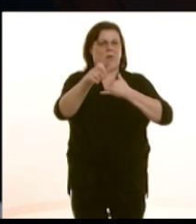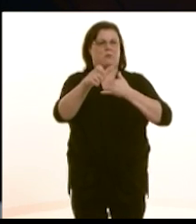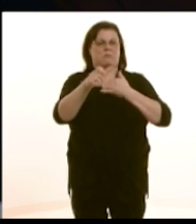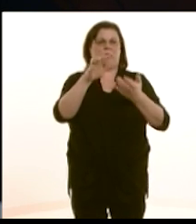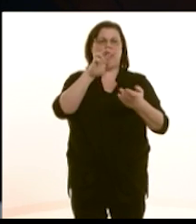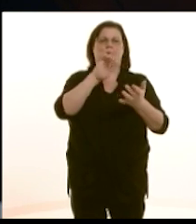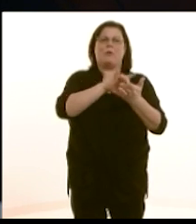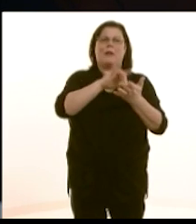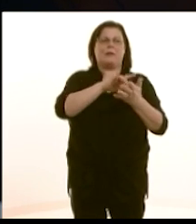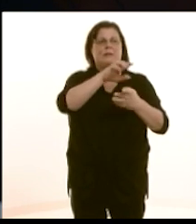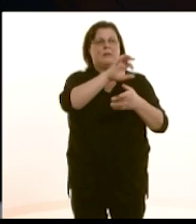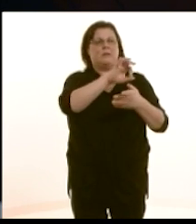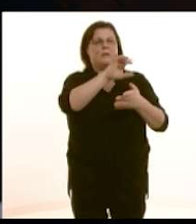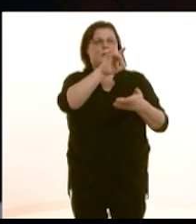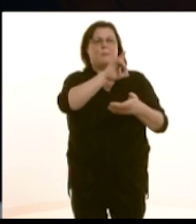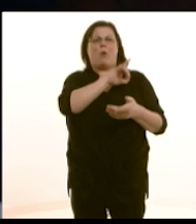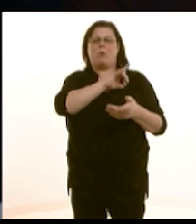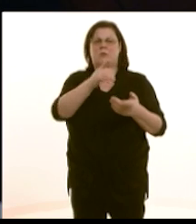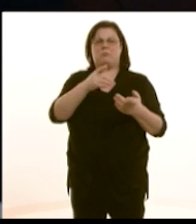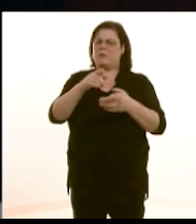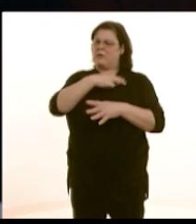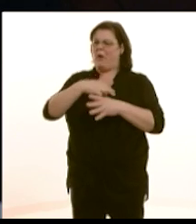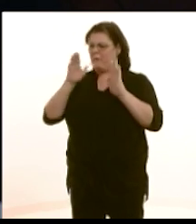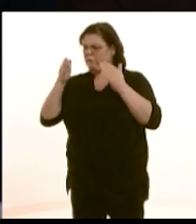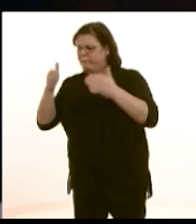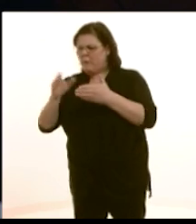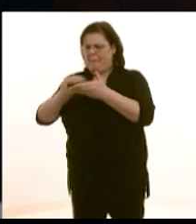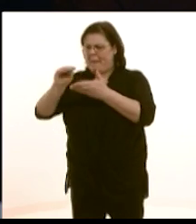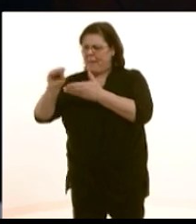from the business of making the remaining payments. Now, whilst I understand fully that